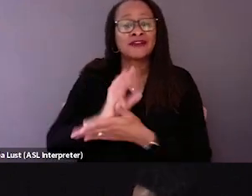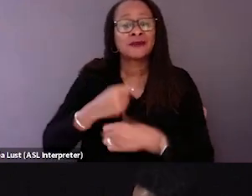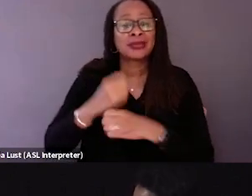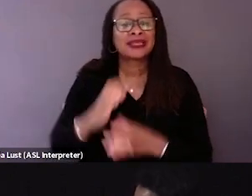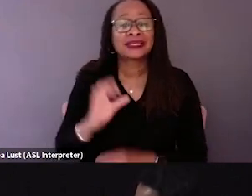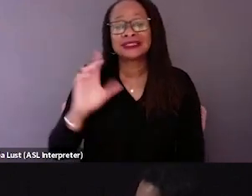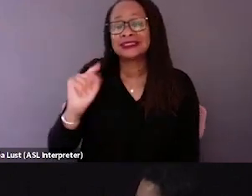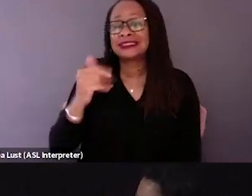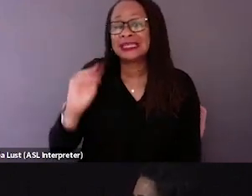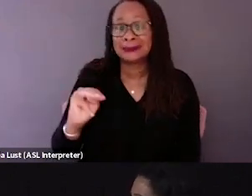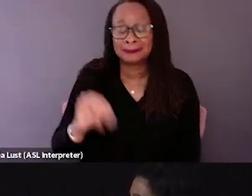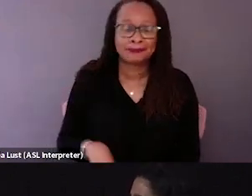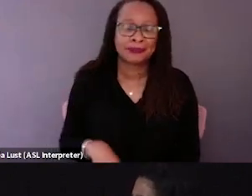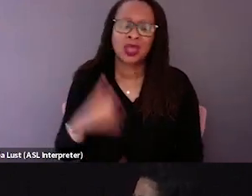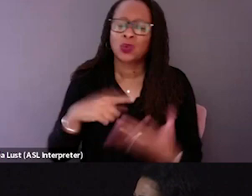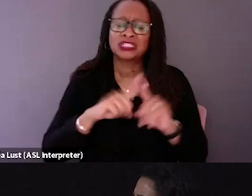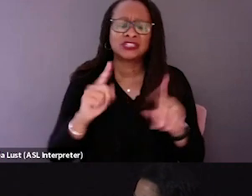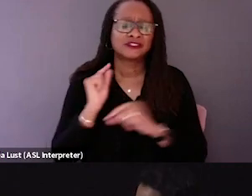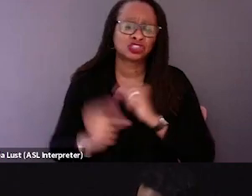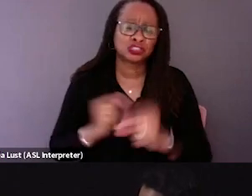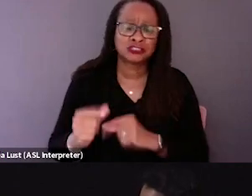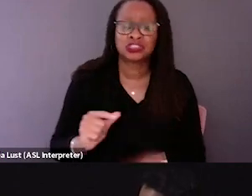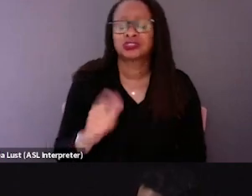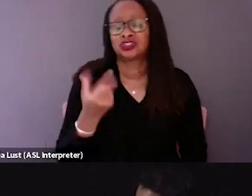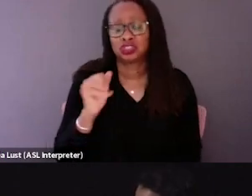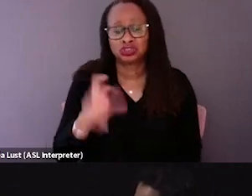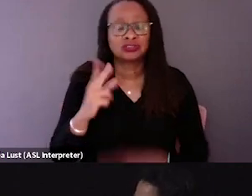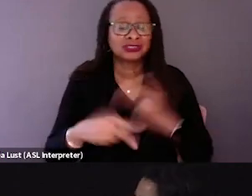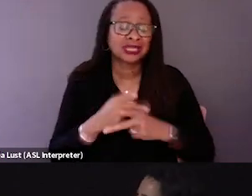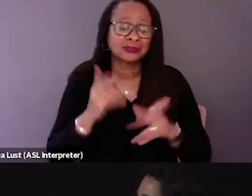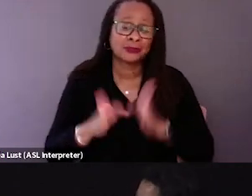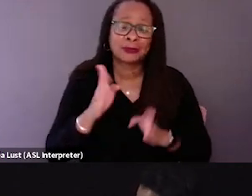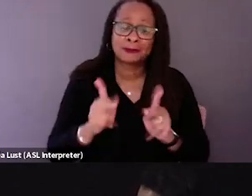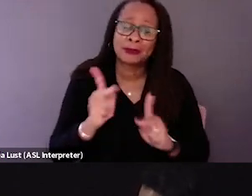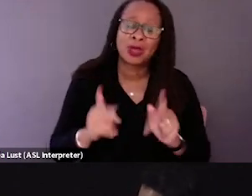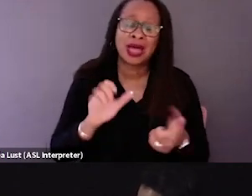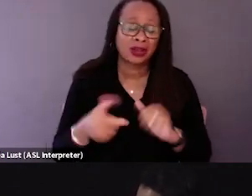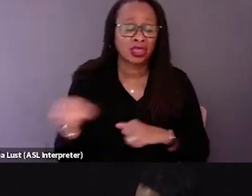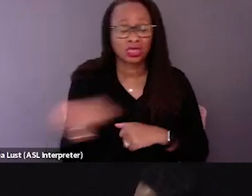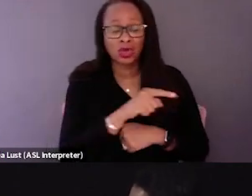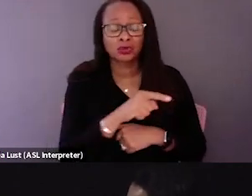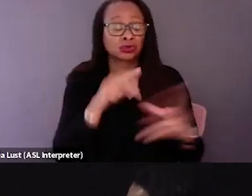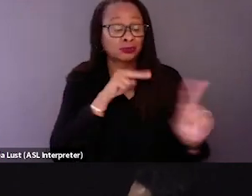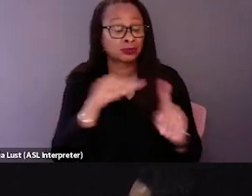What did all those different generations, genders, types of people, how do those perspectives within the production